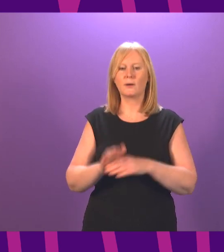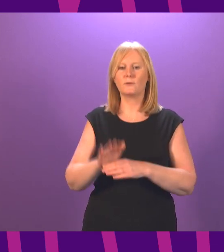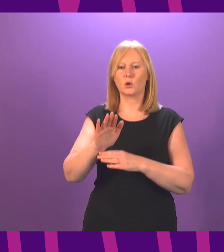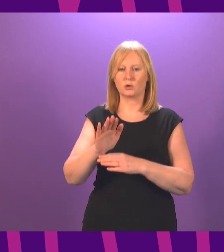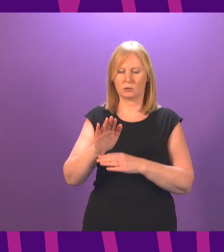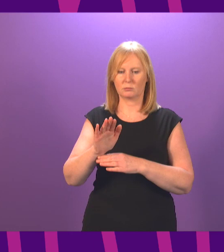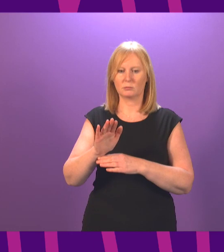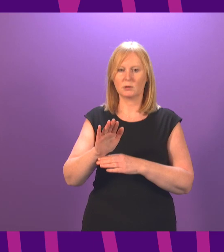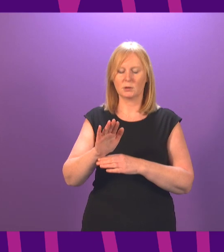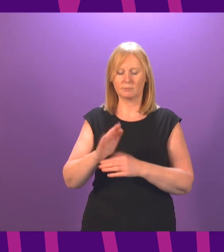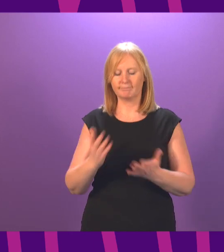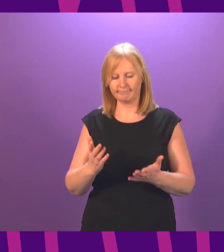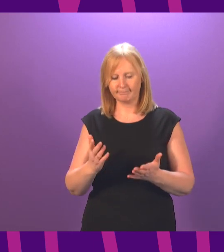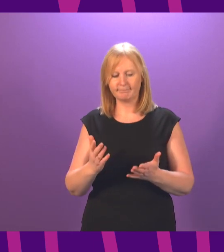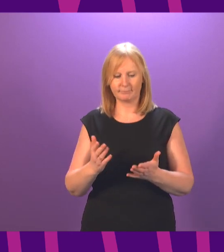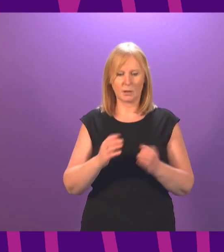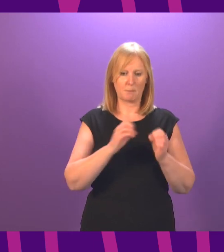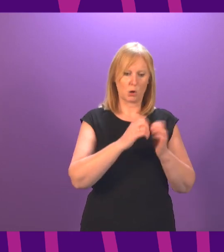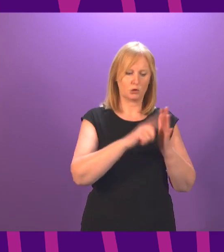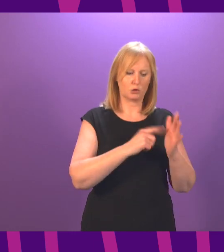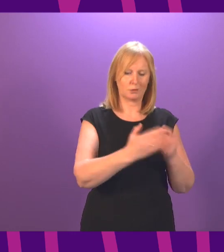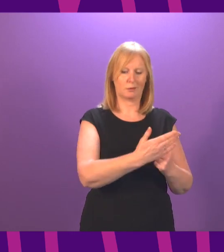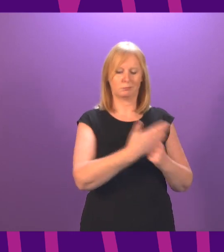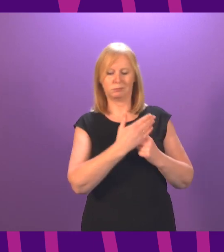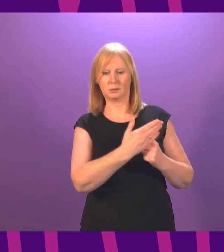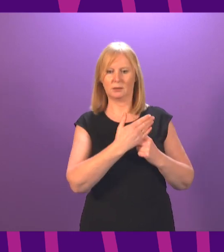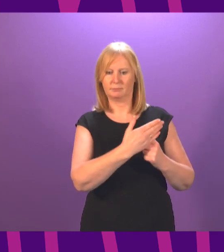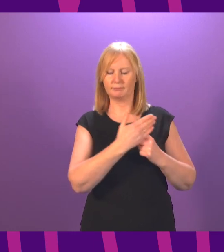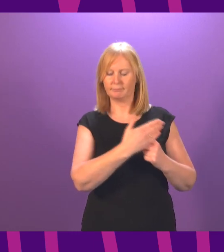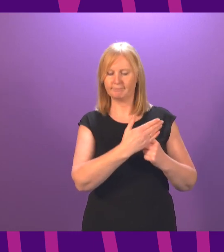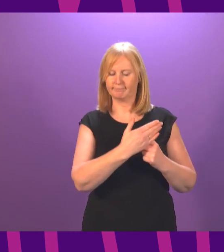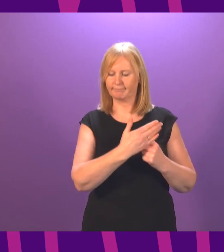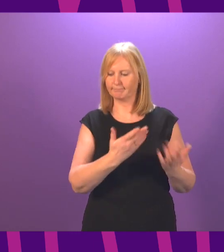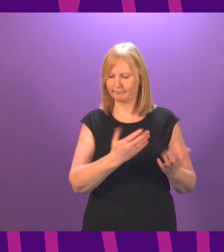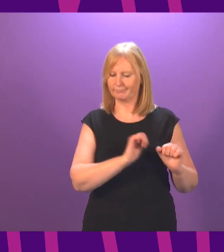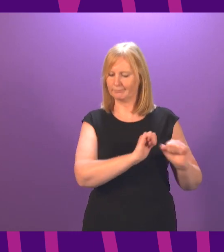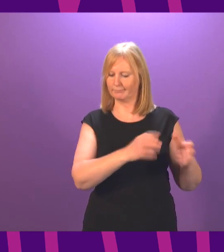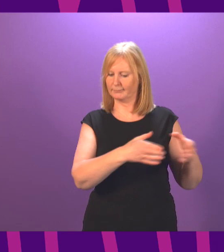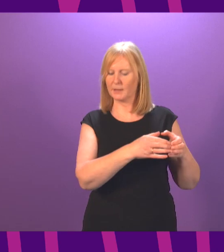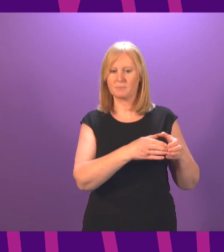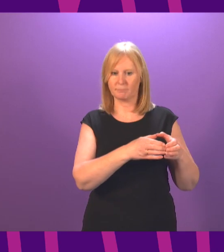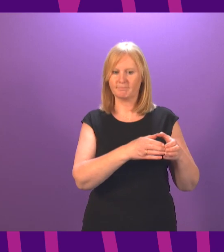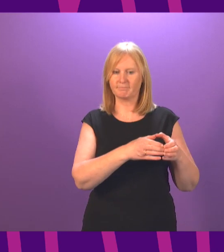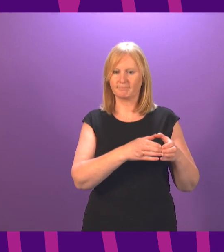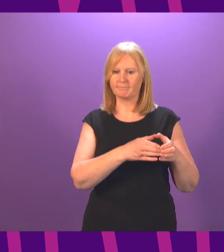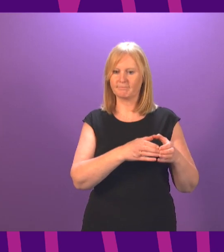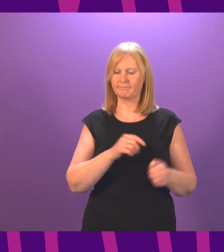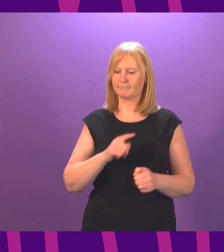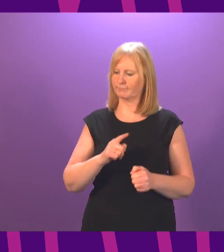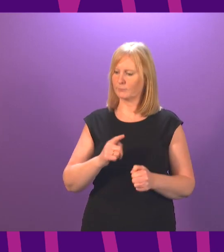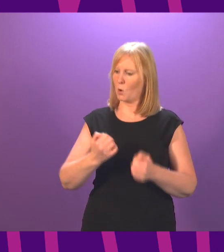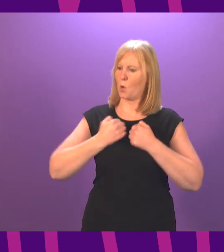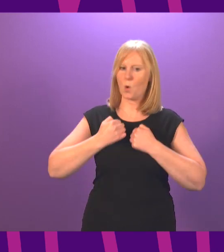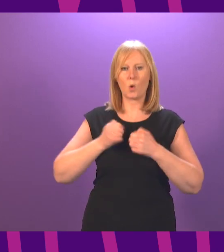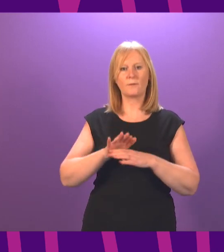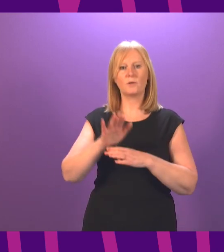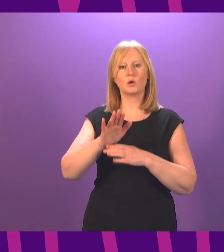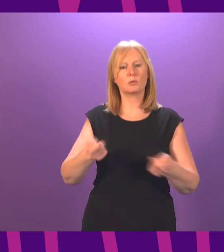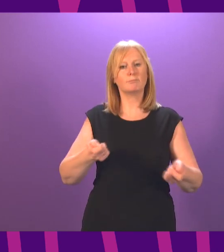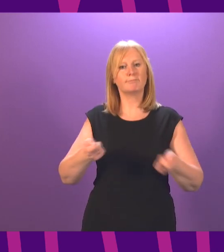having our future foisted on us by the likes of Boris Johnson and his band of Brexiteers,